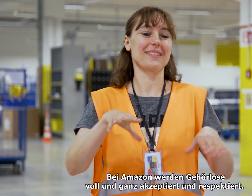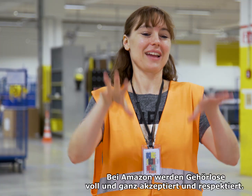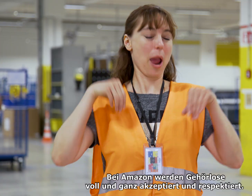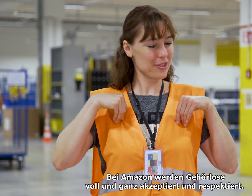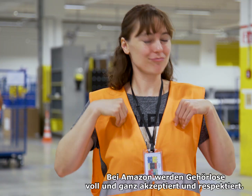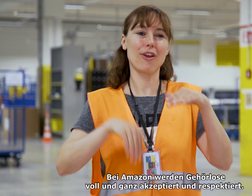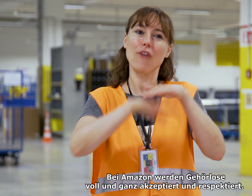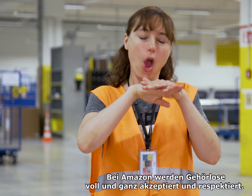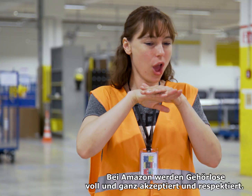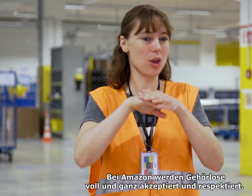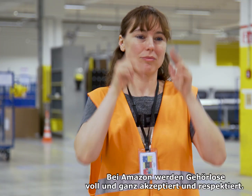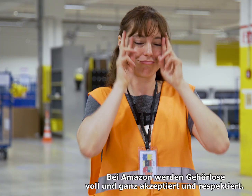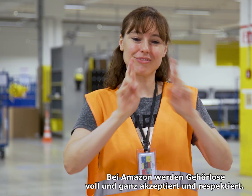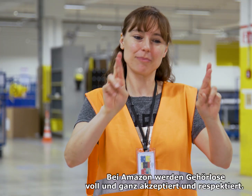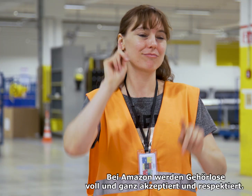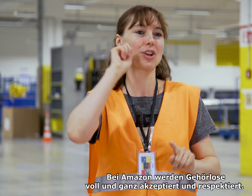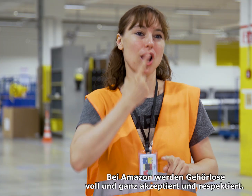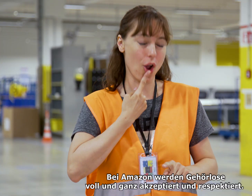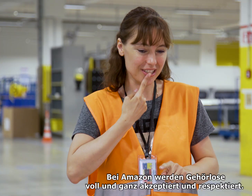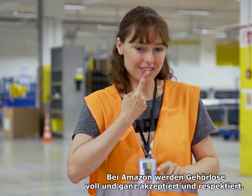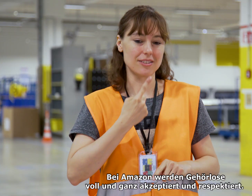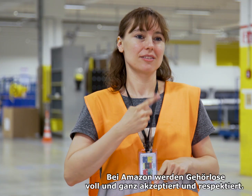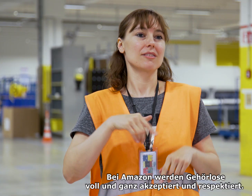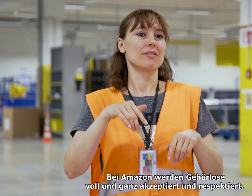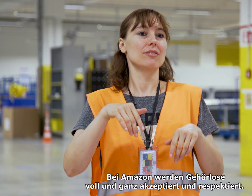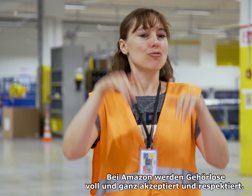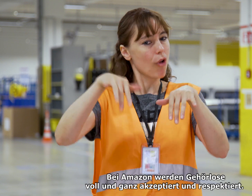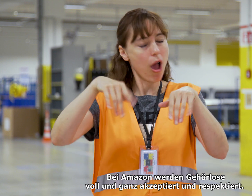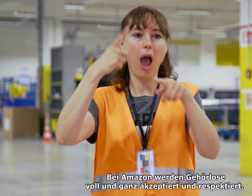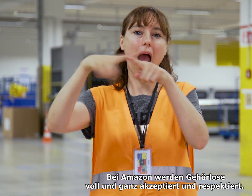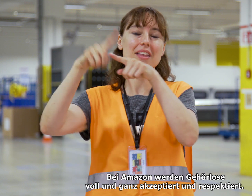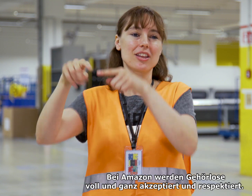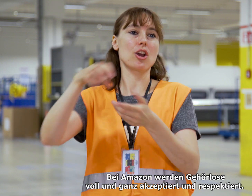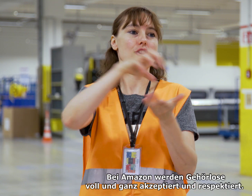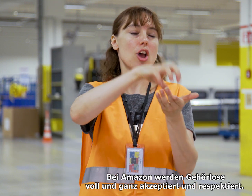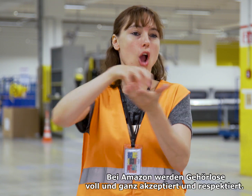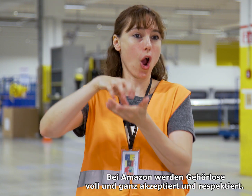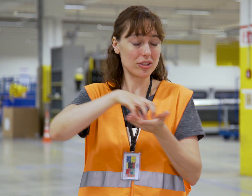At Amazon, deaf people are fully accepted and respected.